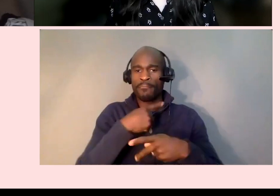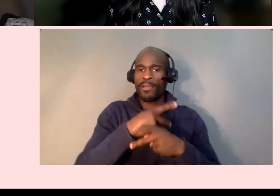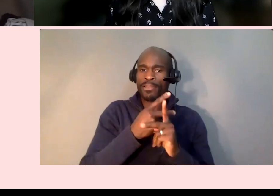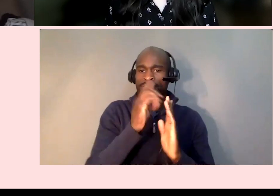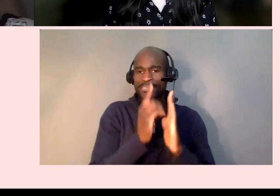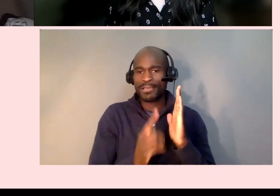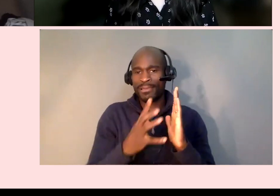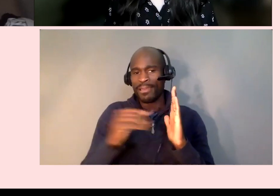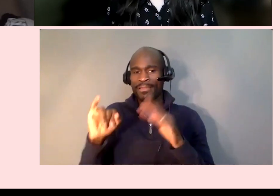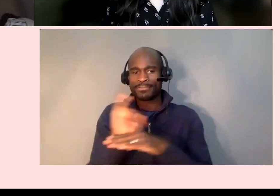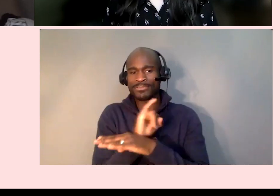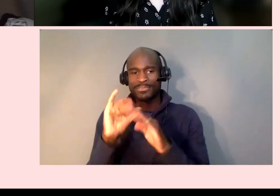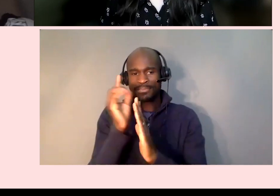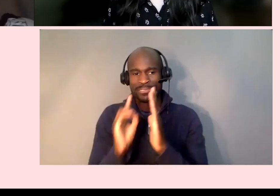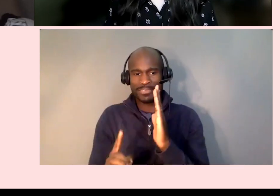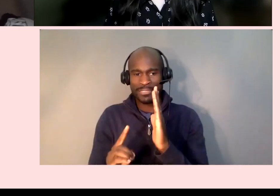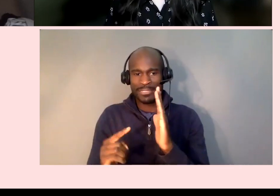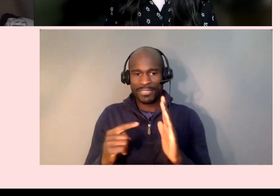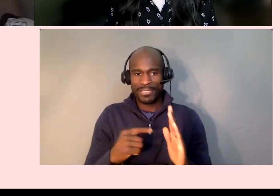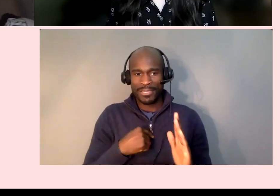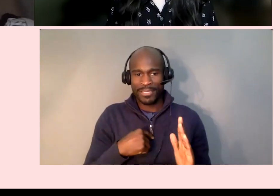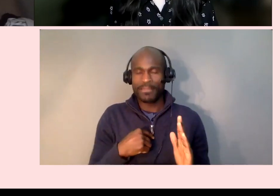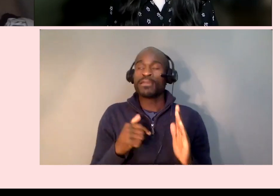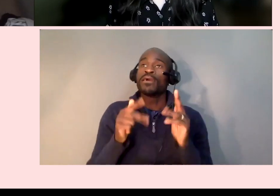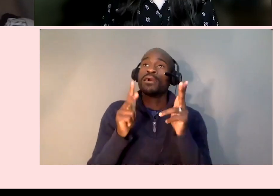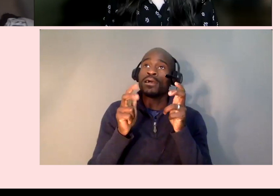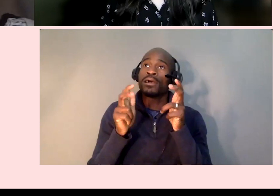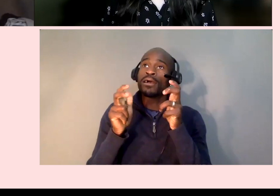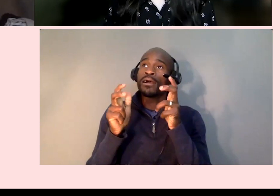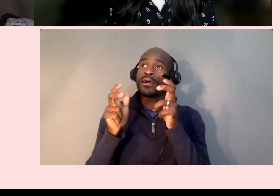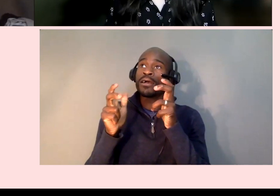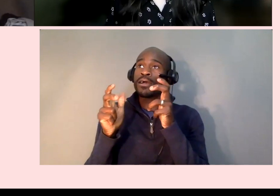and I stopped listening halfway through her presentation because I was sketching